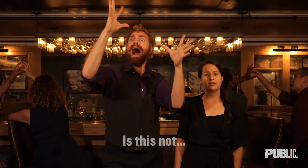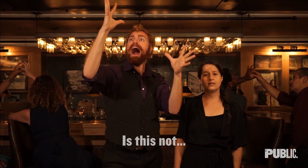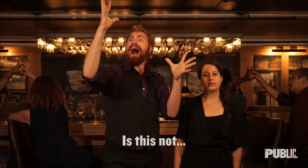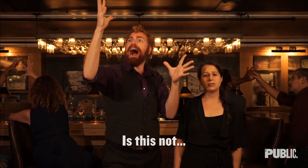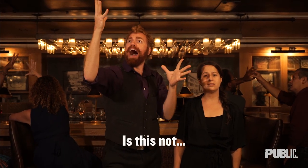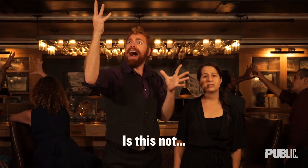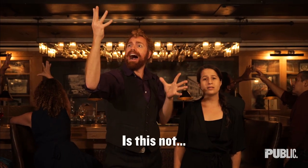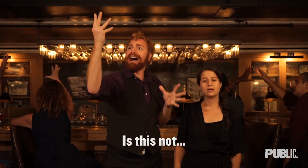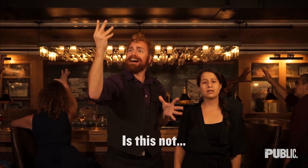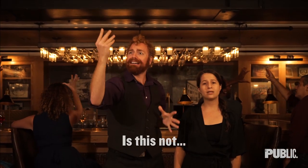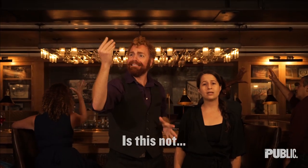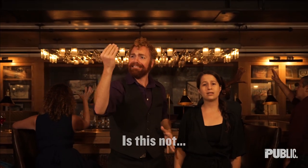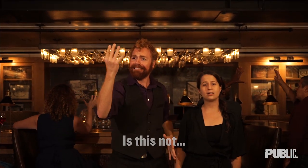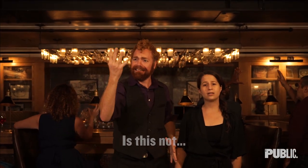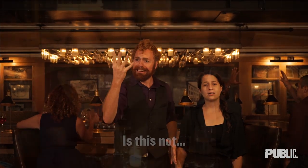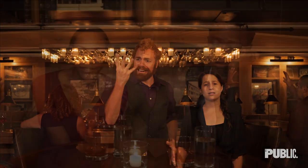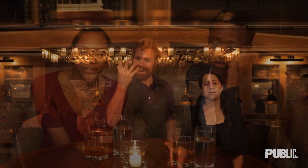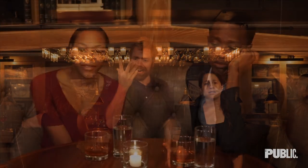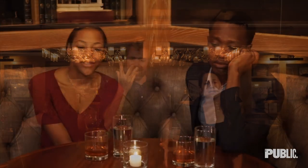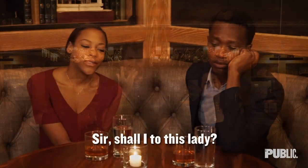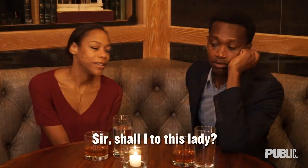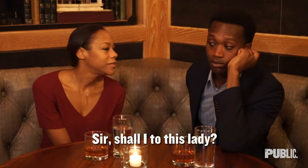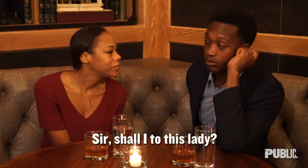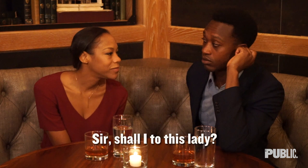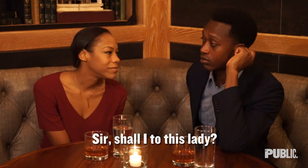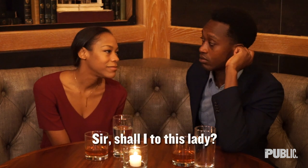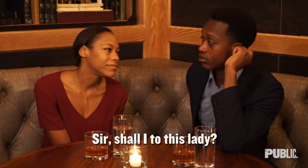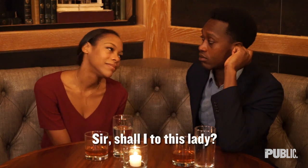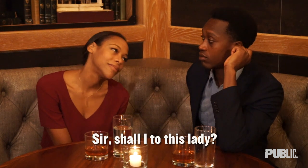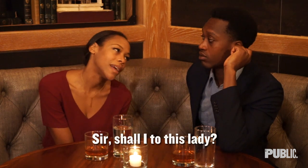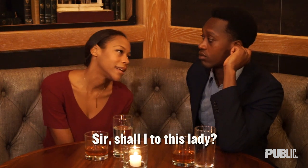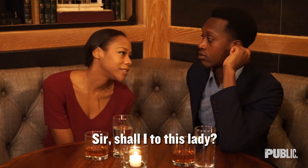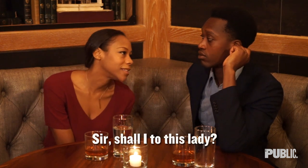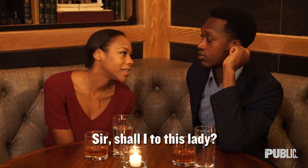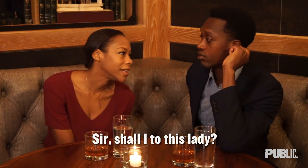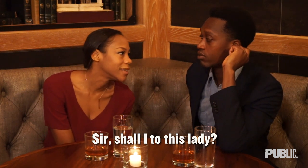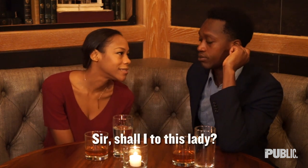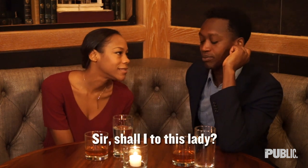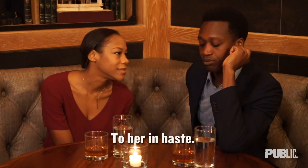Is this not-- Sir, shall I to this lady?